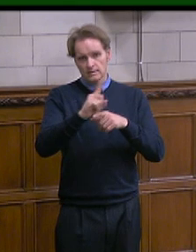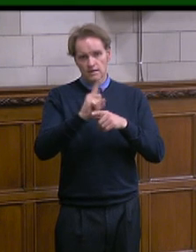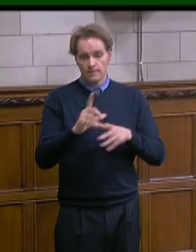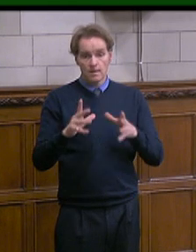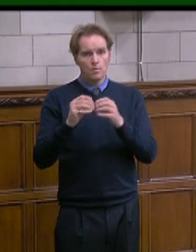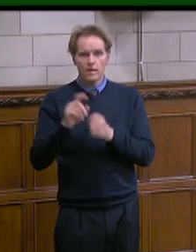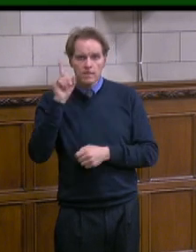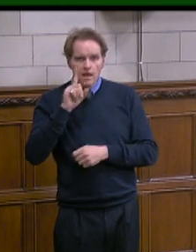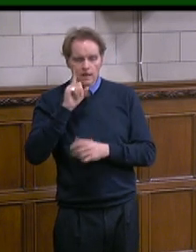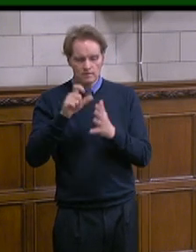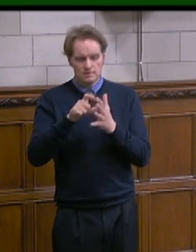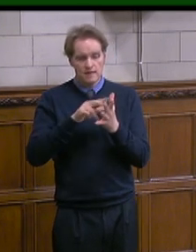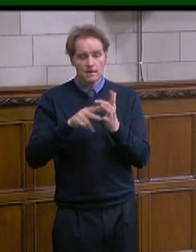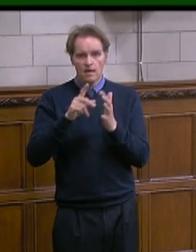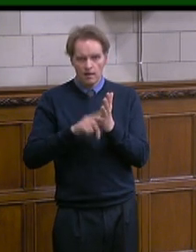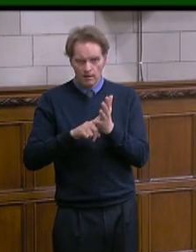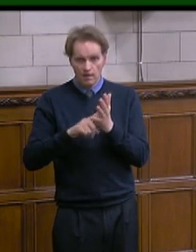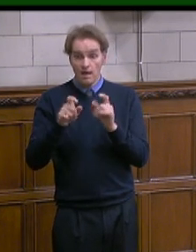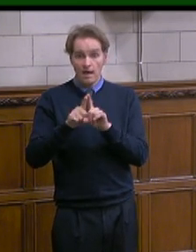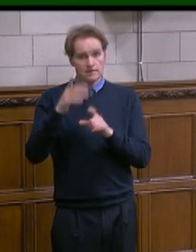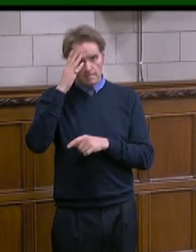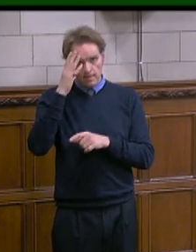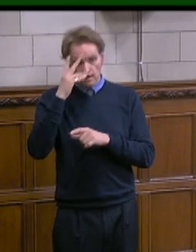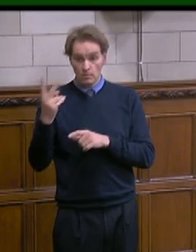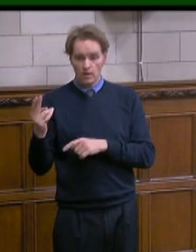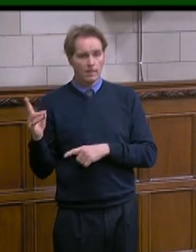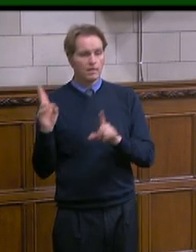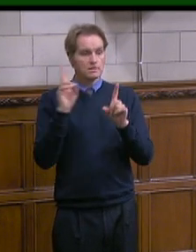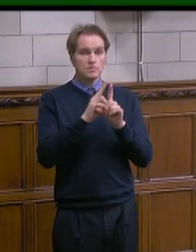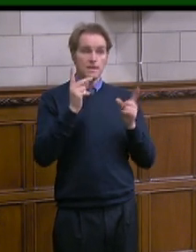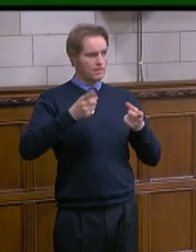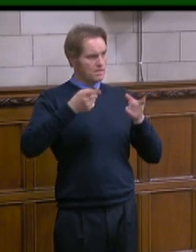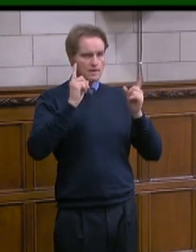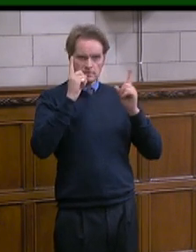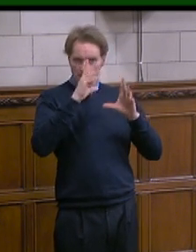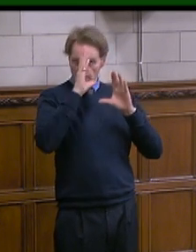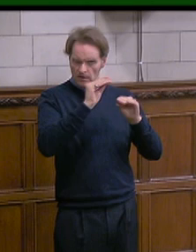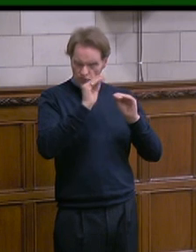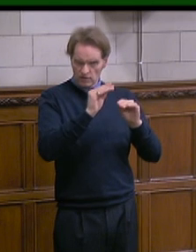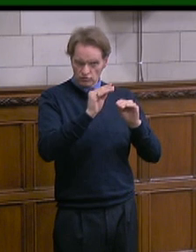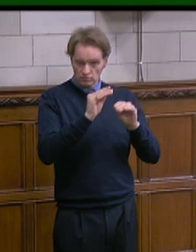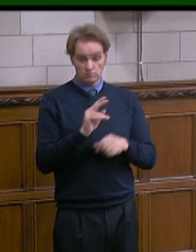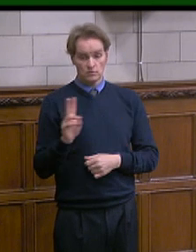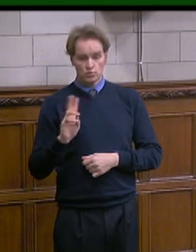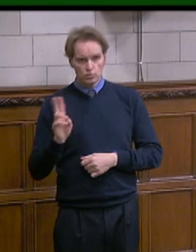Ann, to meet the Minister, at his very kind invitation, so they can explain why a GCSE